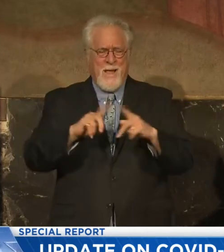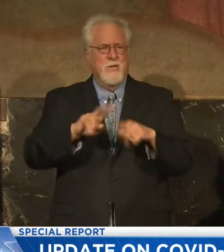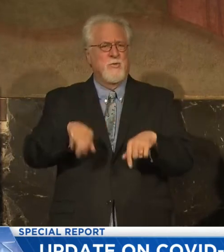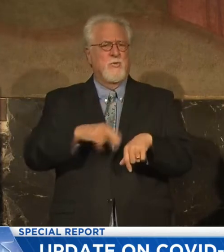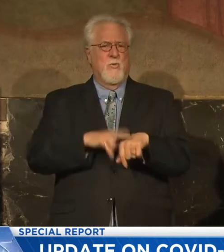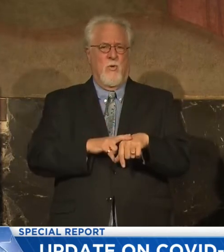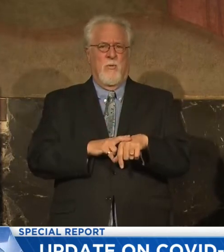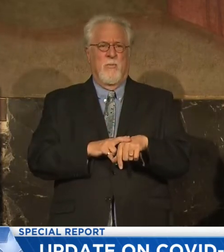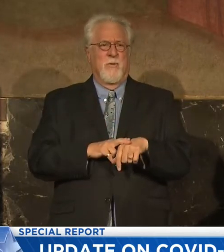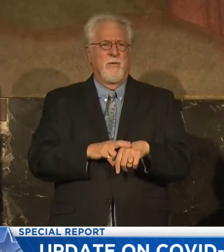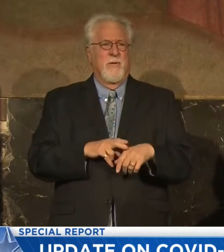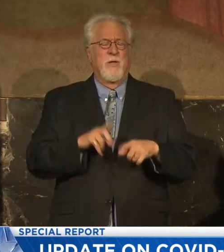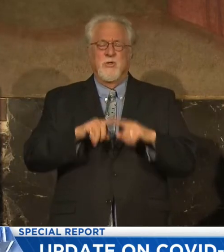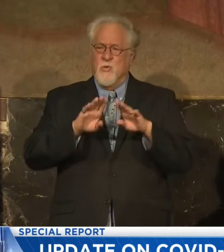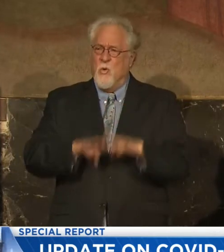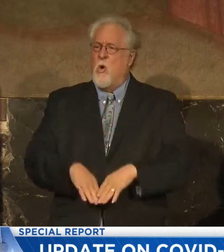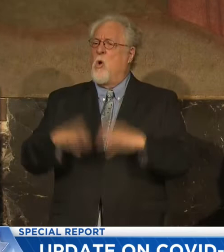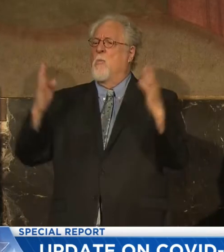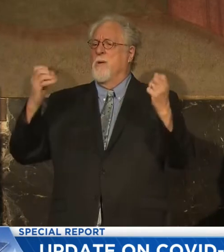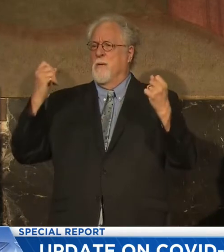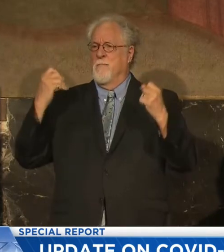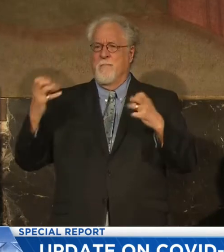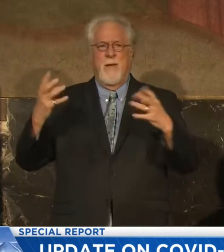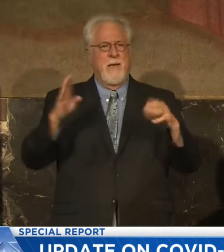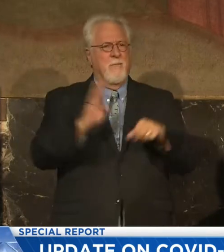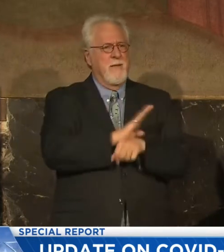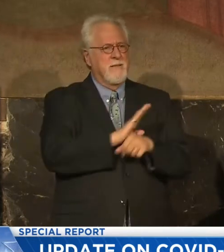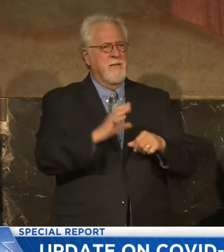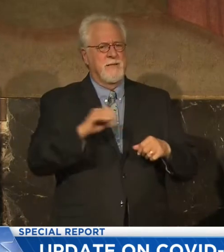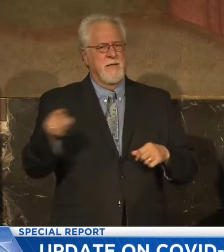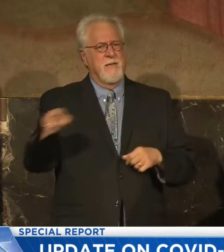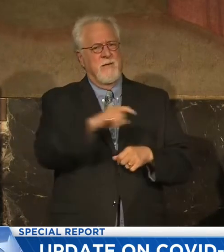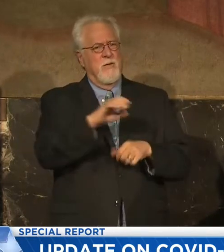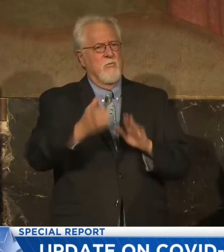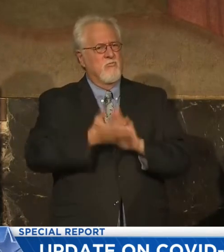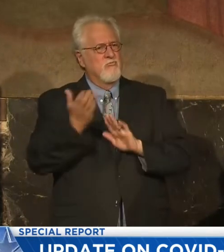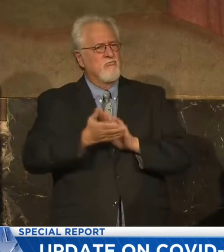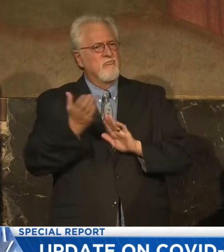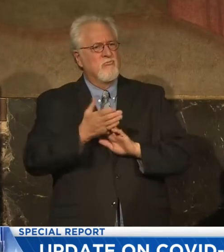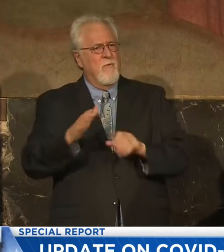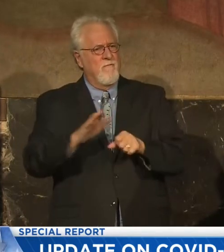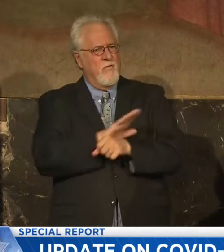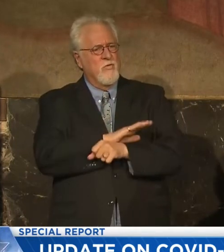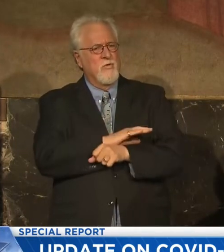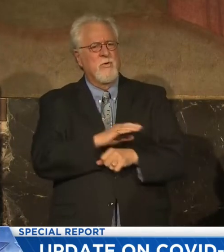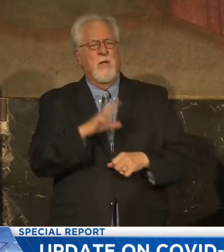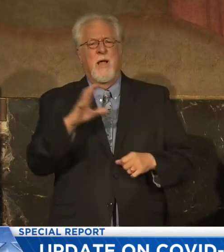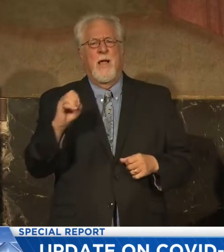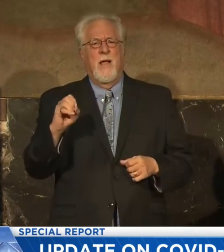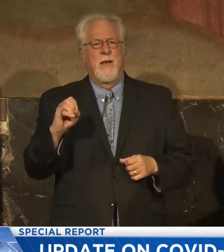COMPLYING WITH THAT. AND WE NEED COMPLIANCE. BECAUSE WE ALL HAVE THE GOAL TO GET BACK TO AS MUCH NORMAL SEE